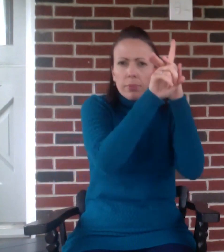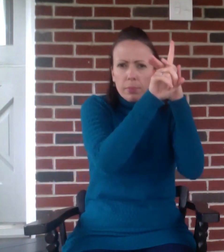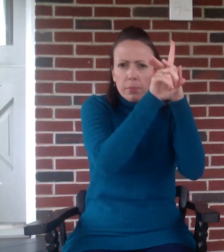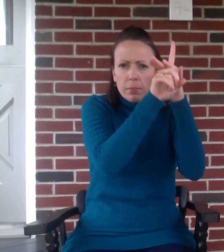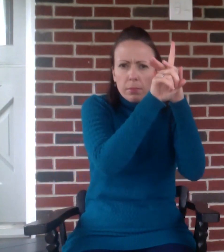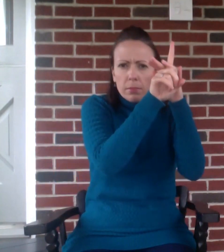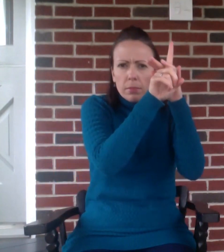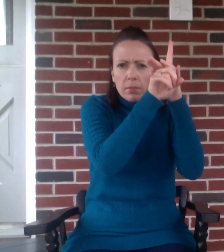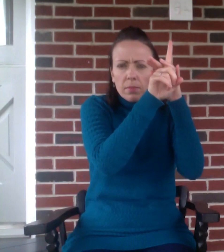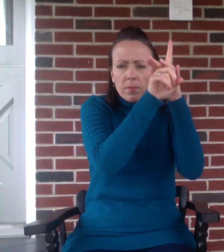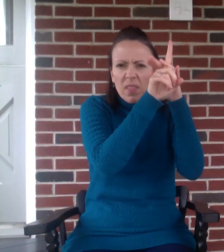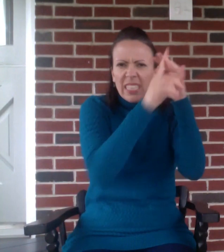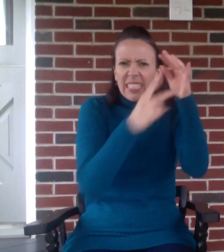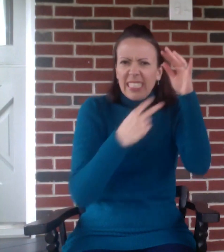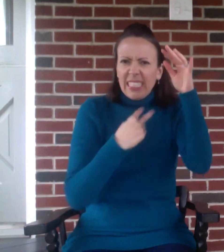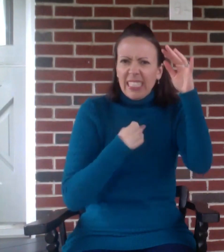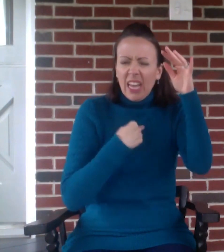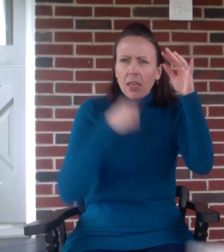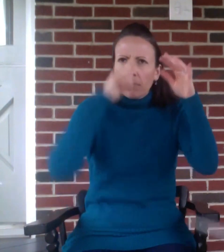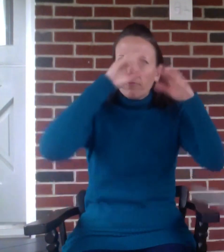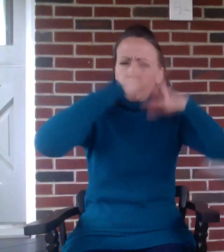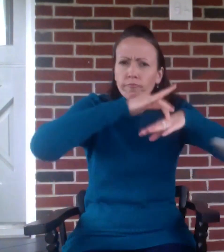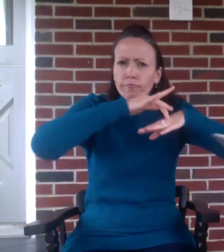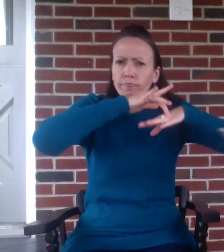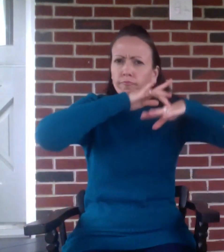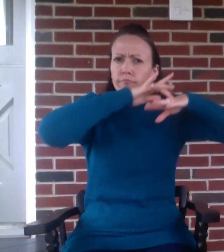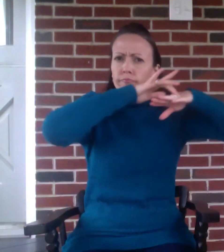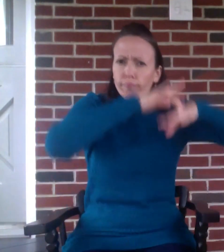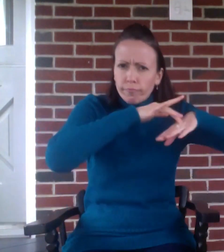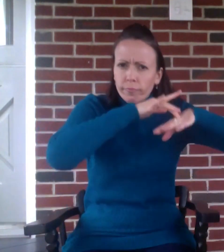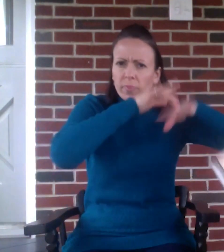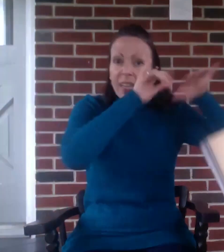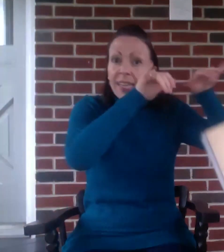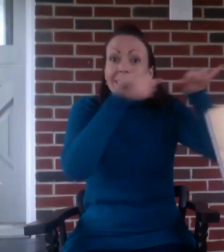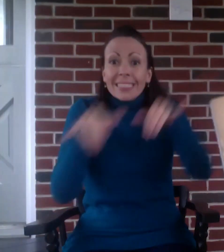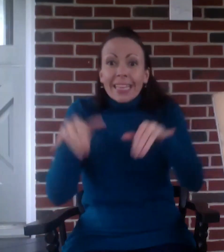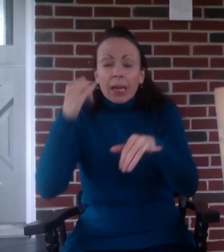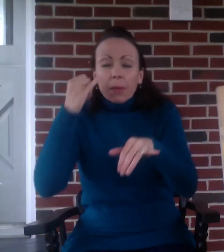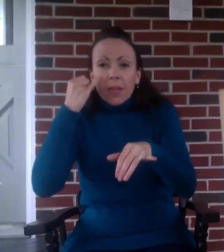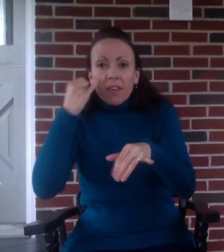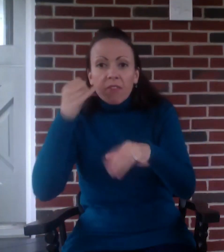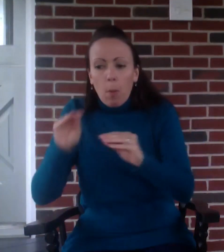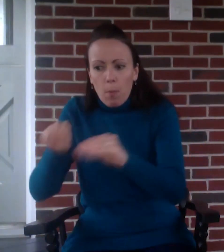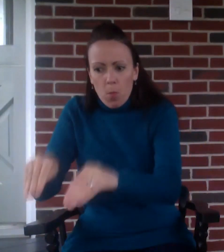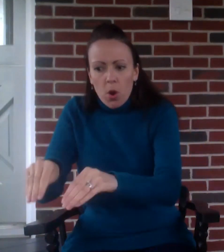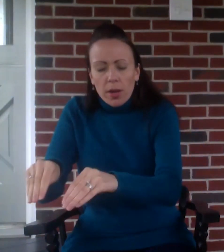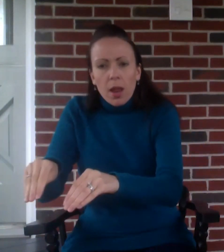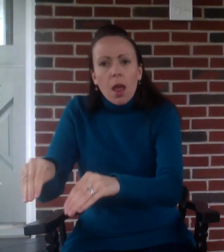So maybe here, maybe you can predict, with your mommy or daddy, your grandma, grandpa you're with,